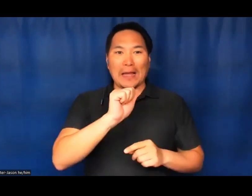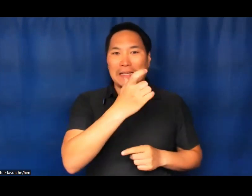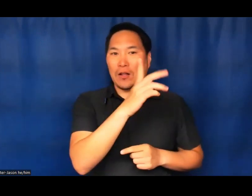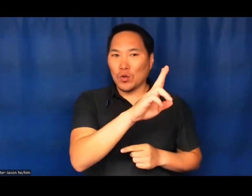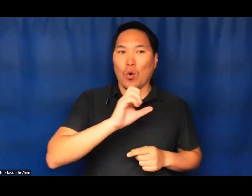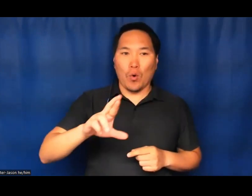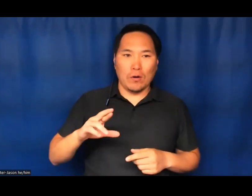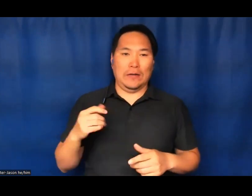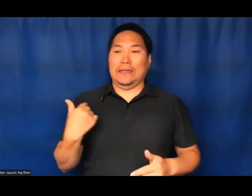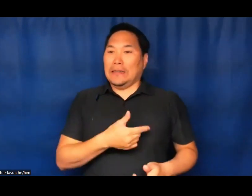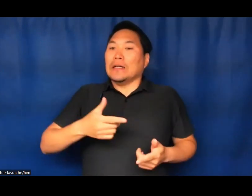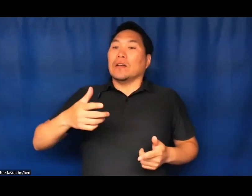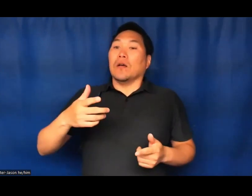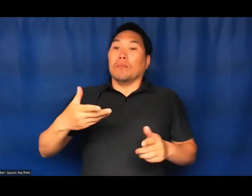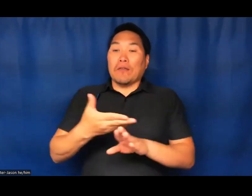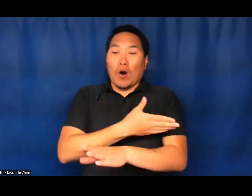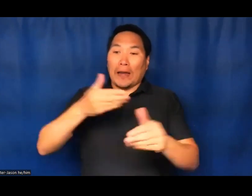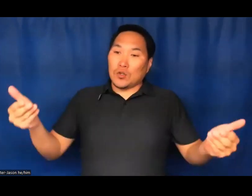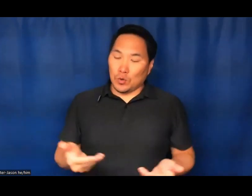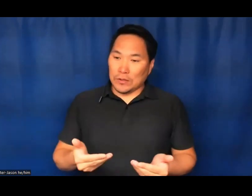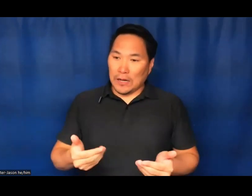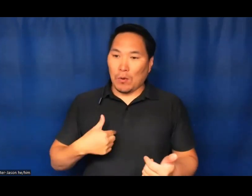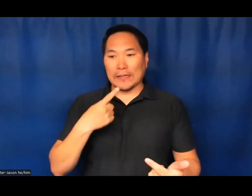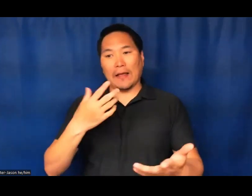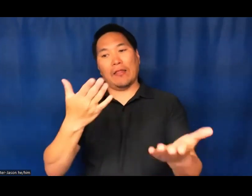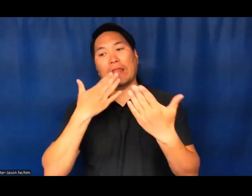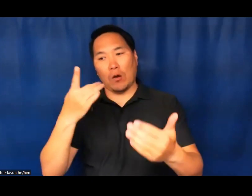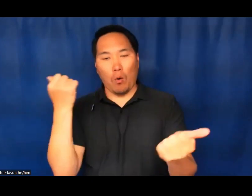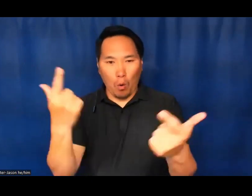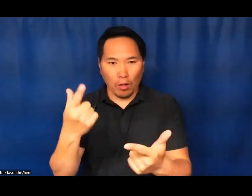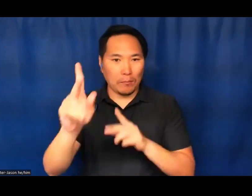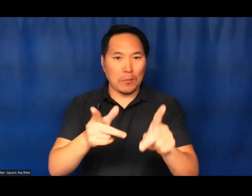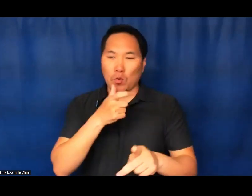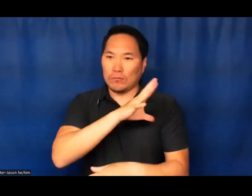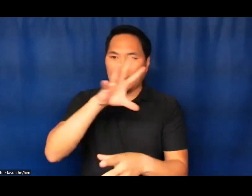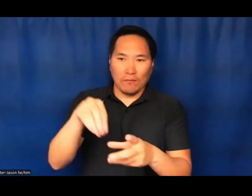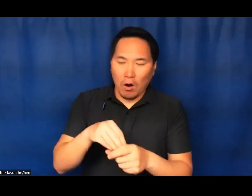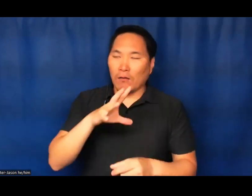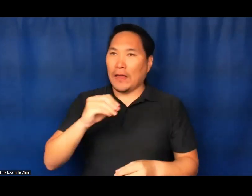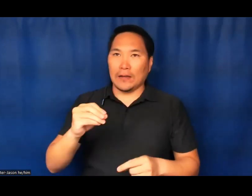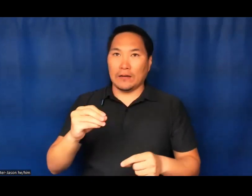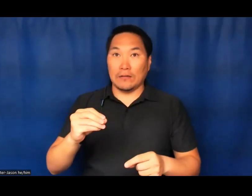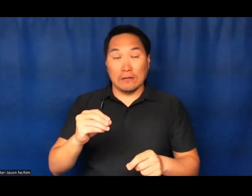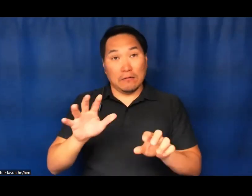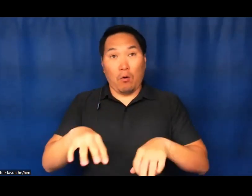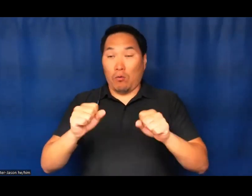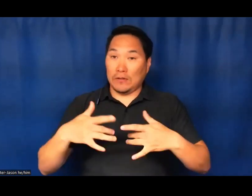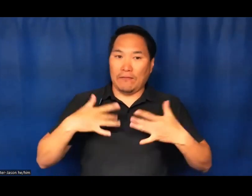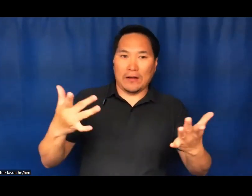So let me just thank everyone responsible for making this event happen from the ACLU